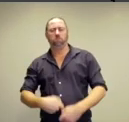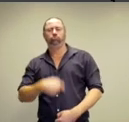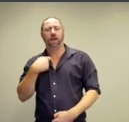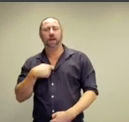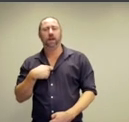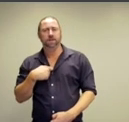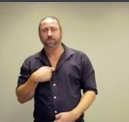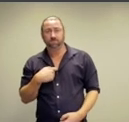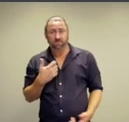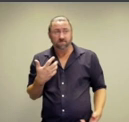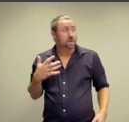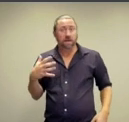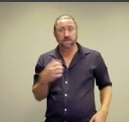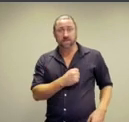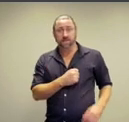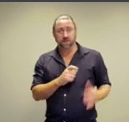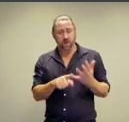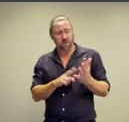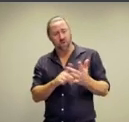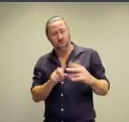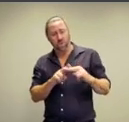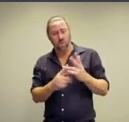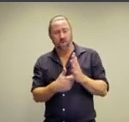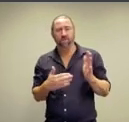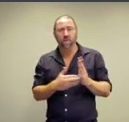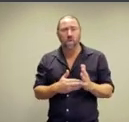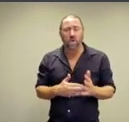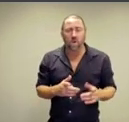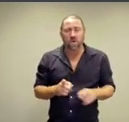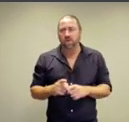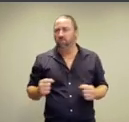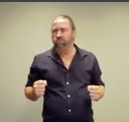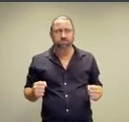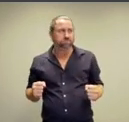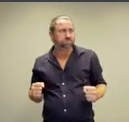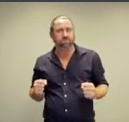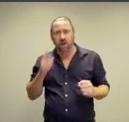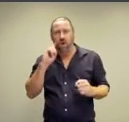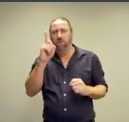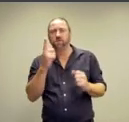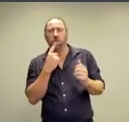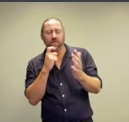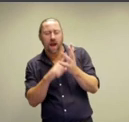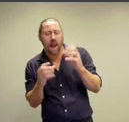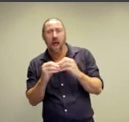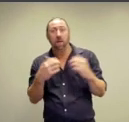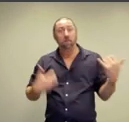jackets were practically a mandatory uniform, particularly for noticeable bands and the clientele of clubs that they